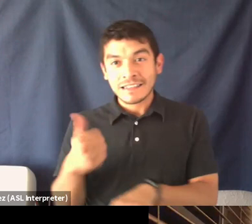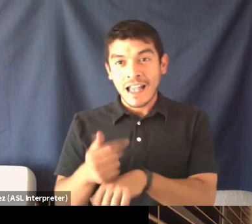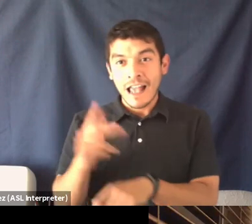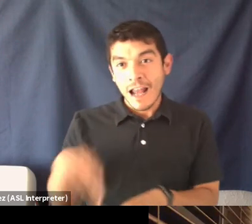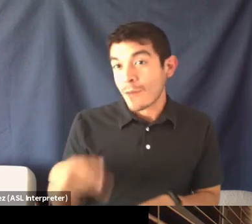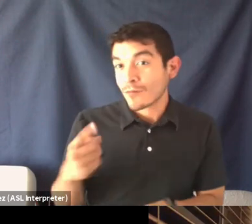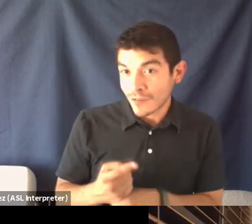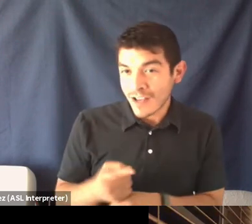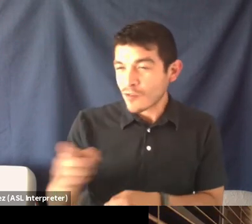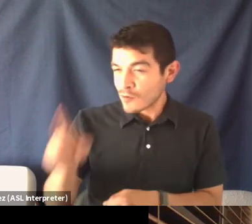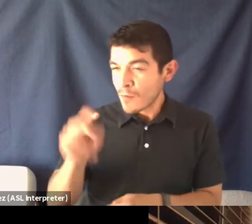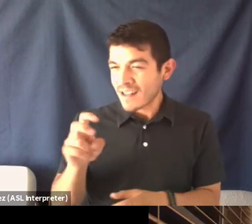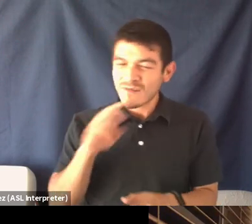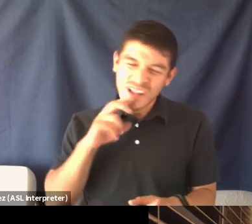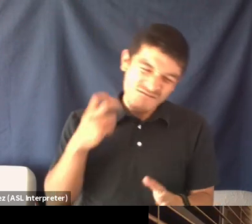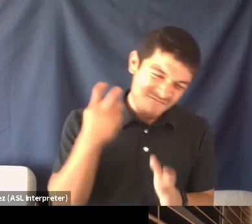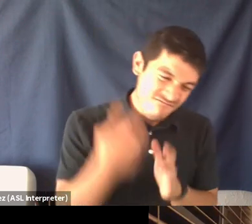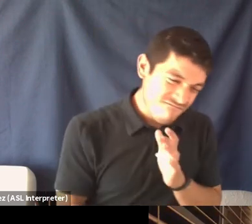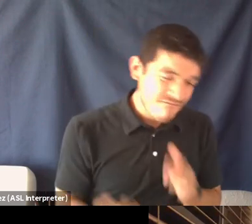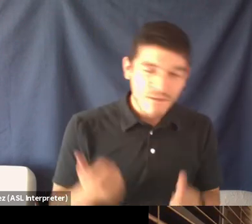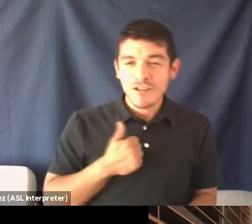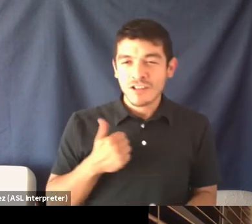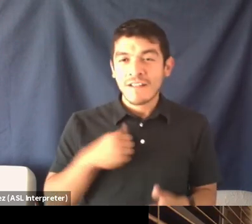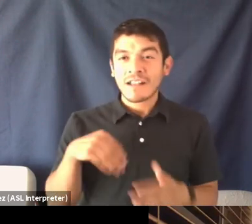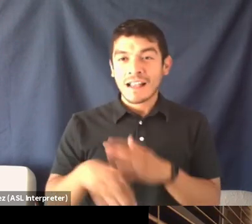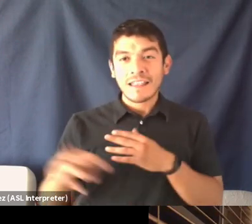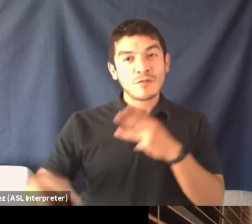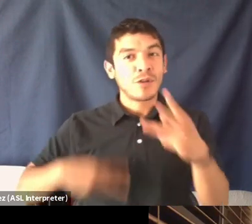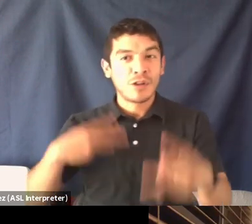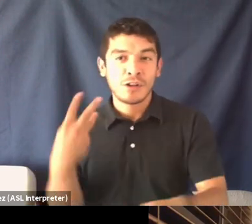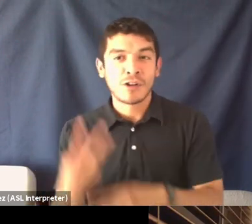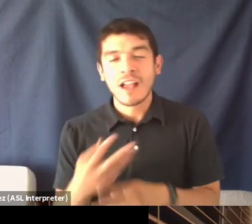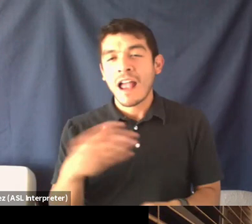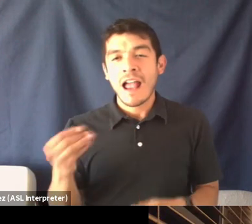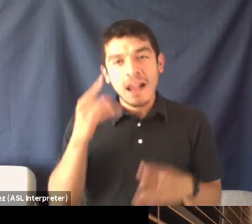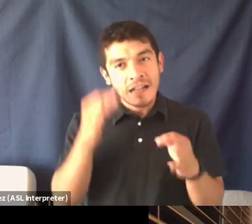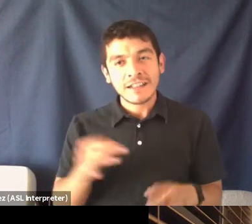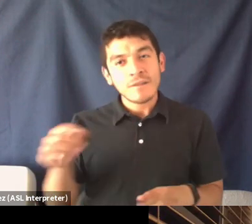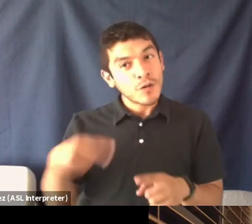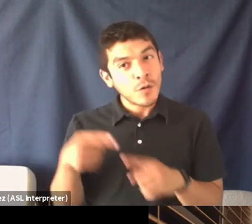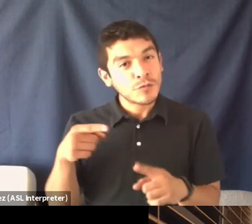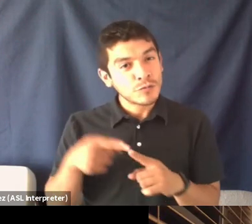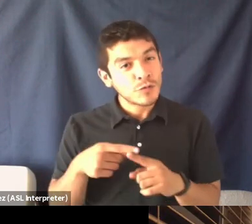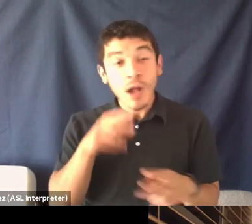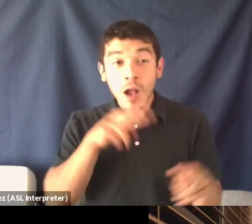So you must have immersed yourself in this world and decided you were going to observe it and then